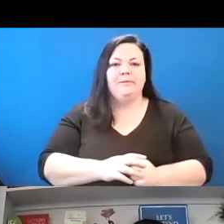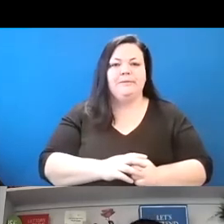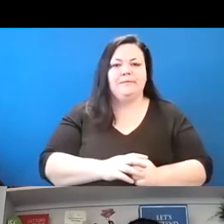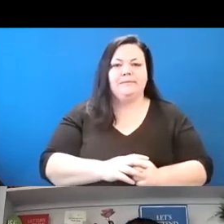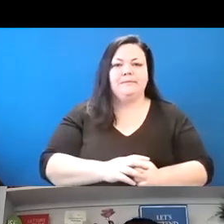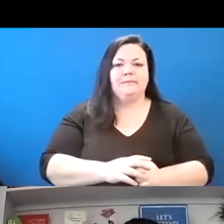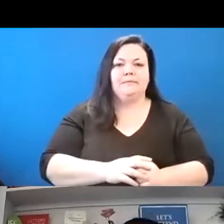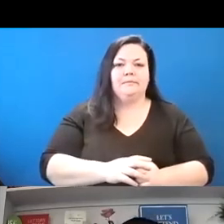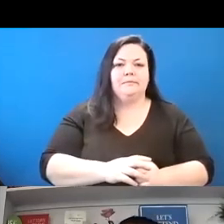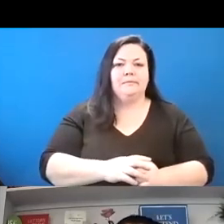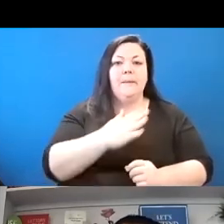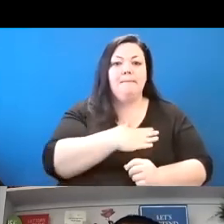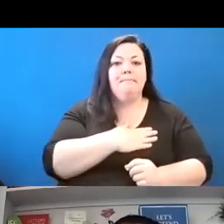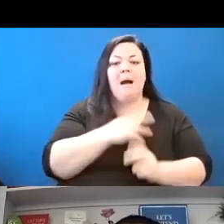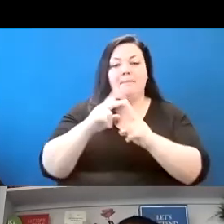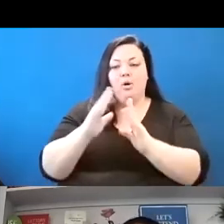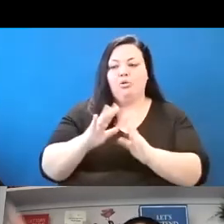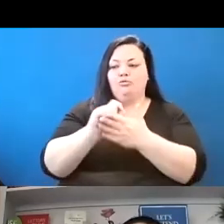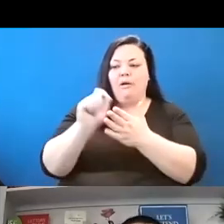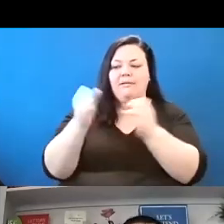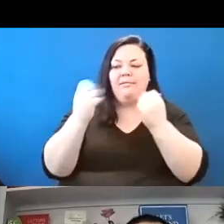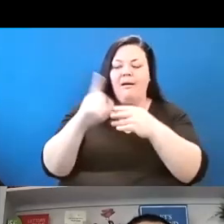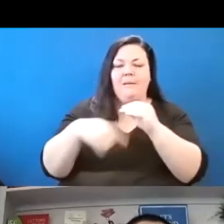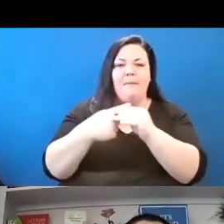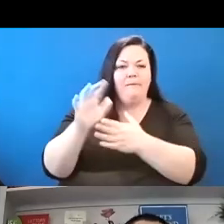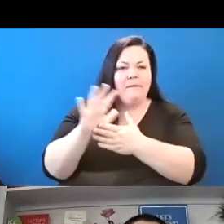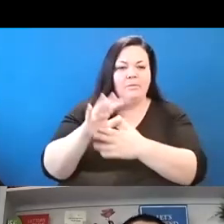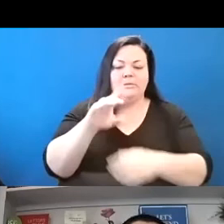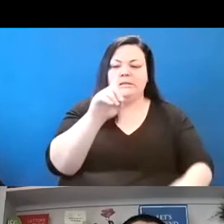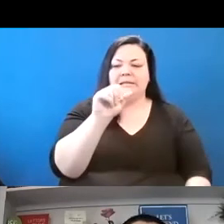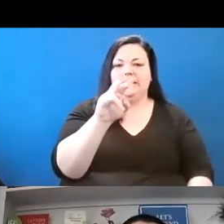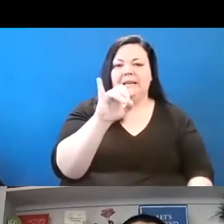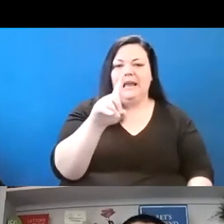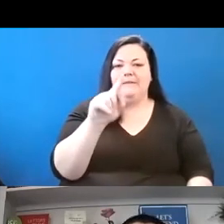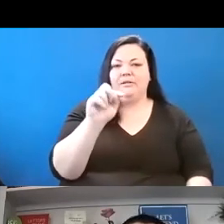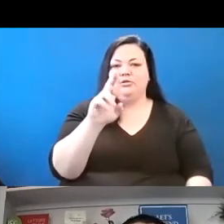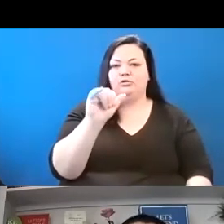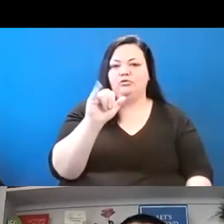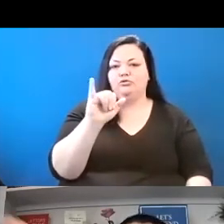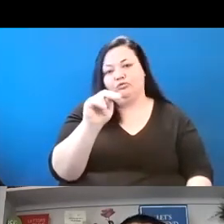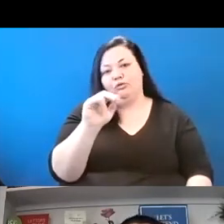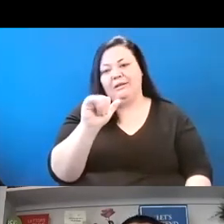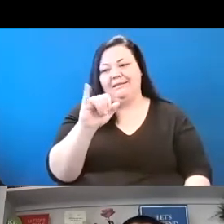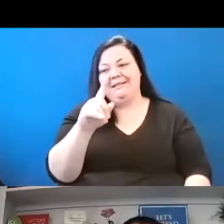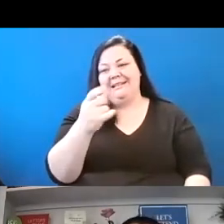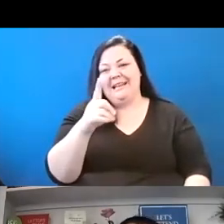my partner writes a lot about films david trinidad and wrote an entire book of haikus